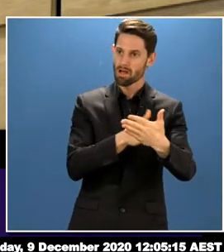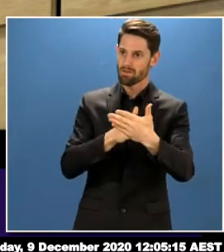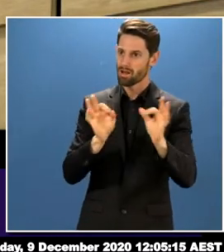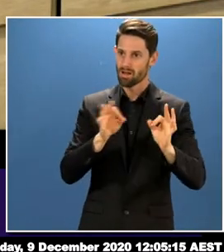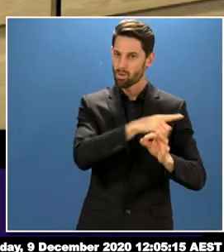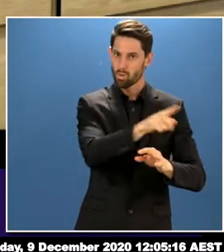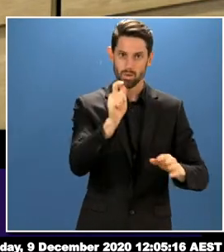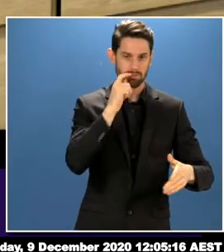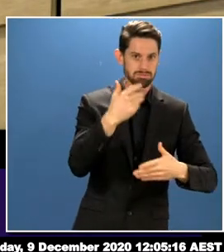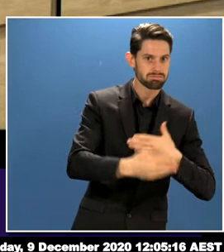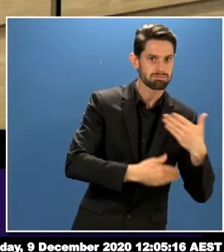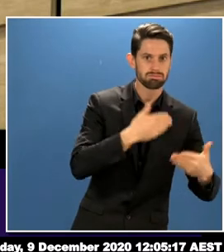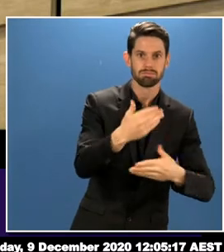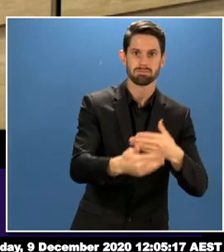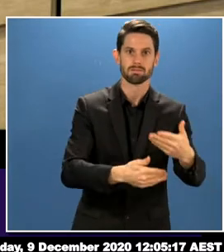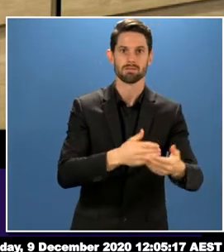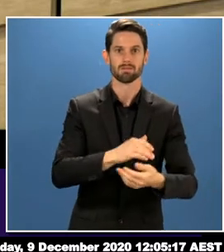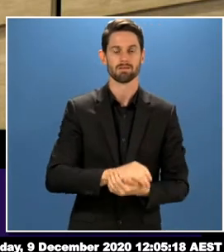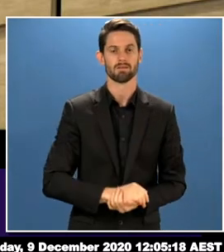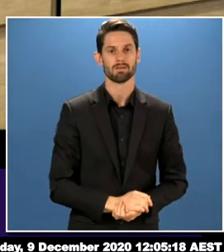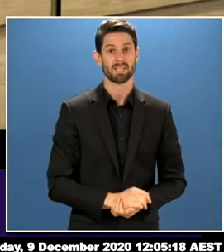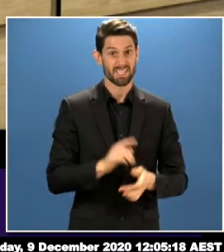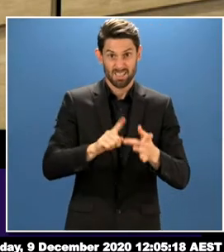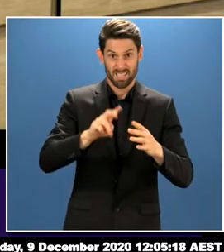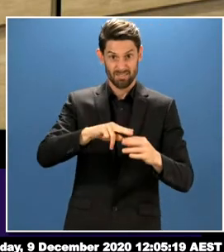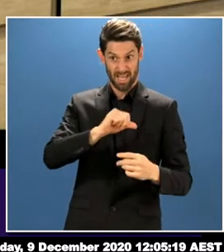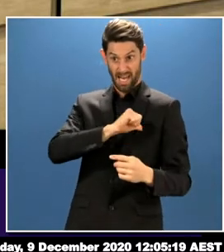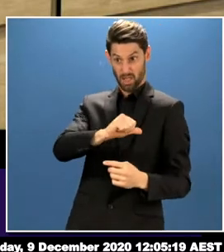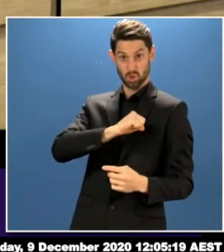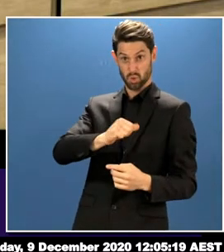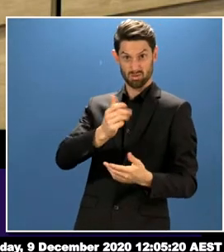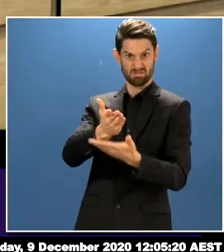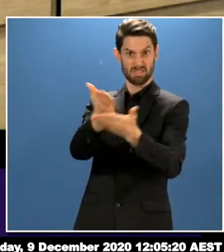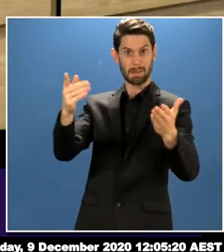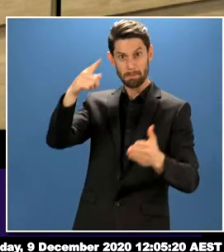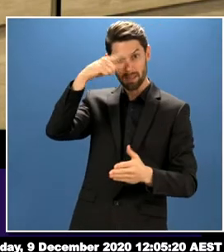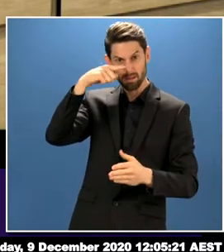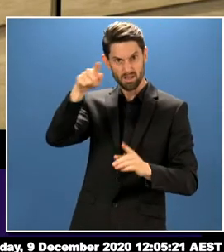But if we can get that attitudinal change,